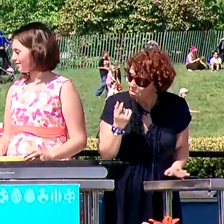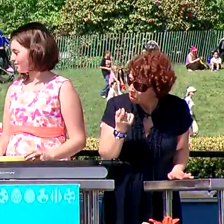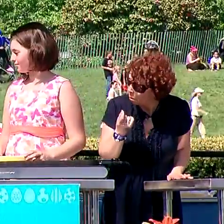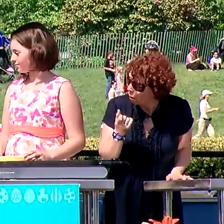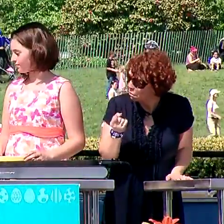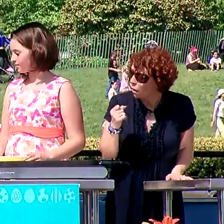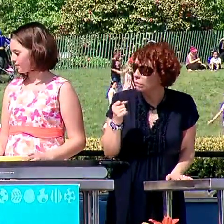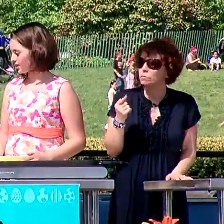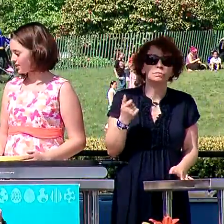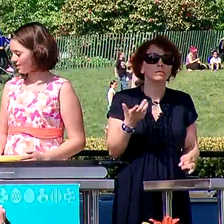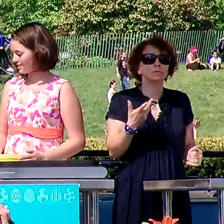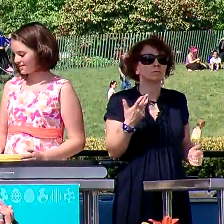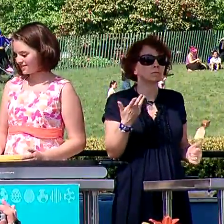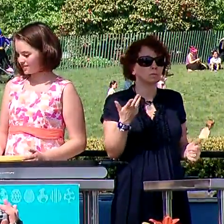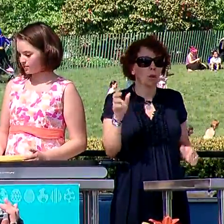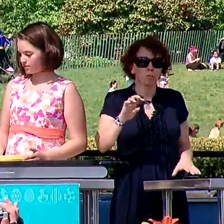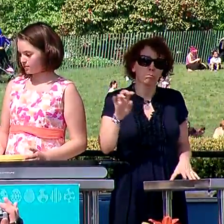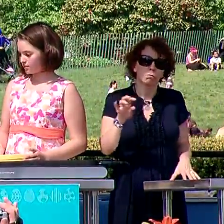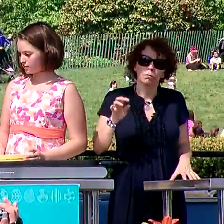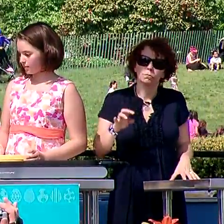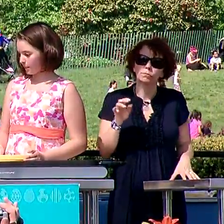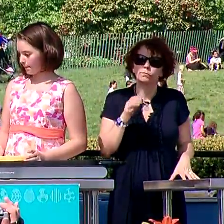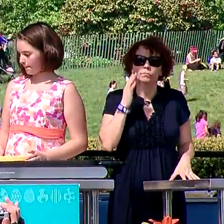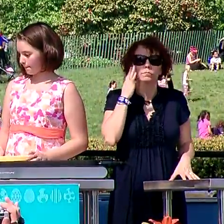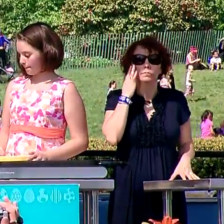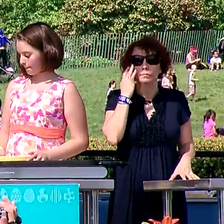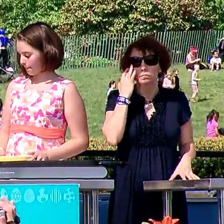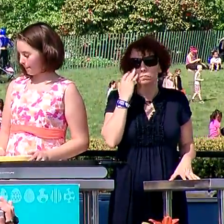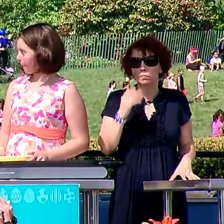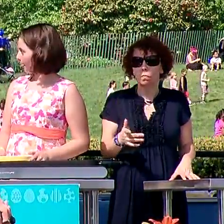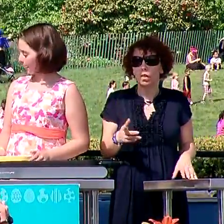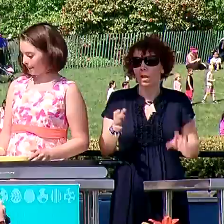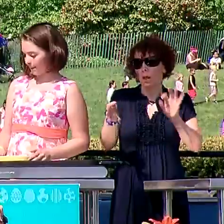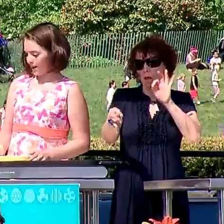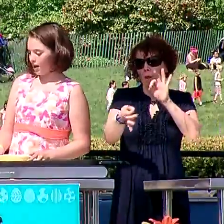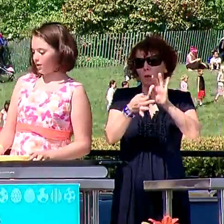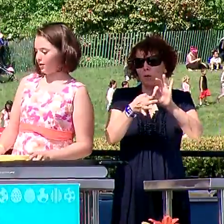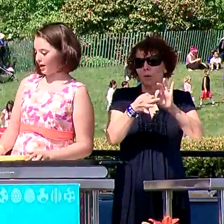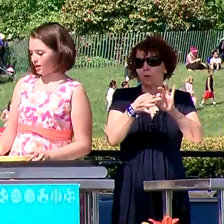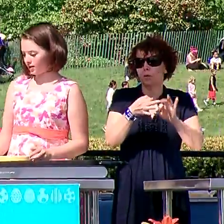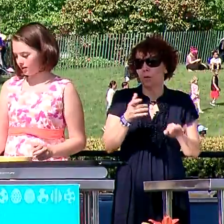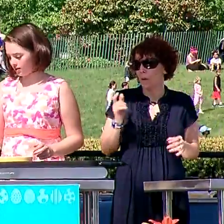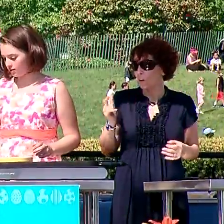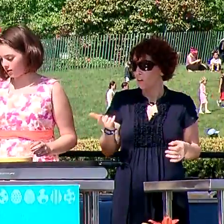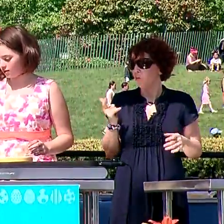Doink, doink, doink. Okay, perfect. And then you put your ingredients in yours.